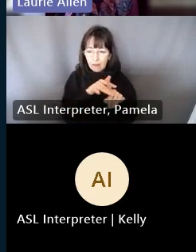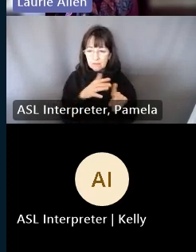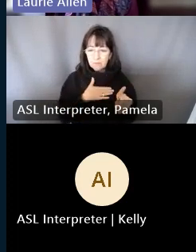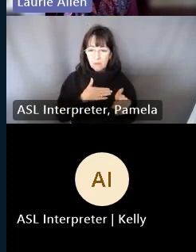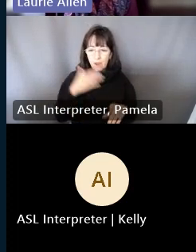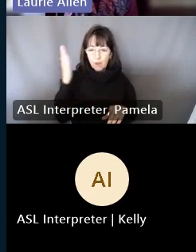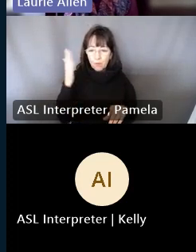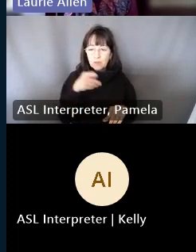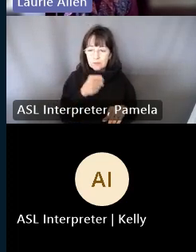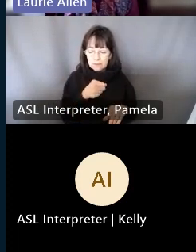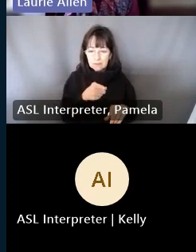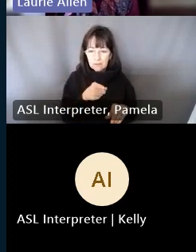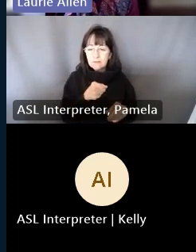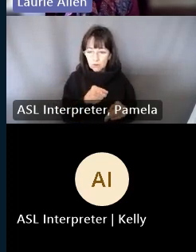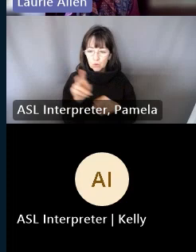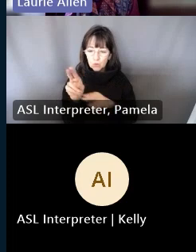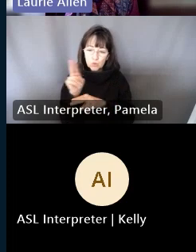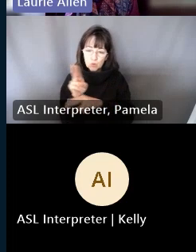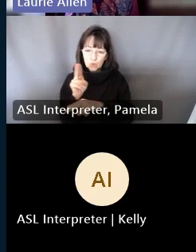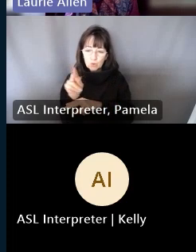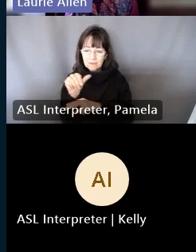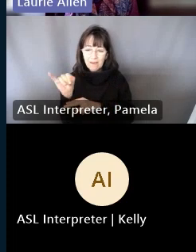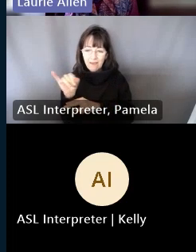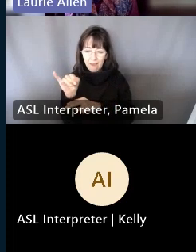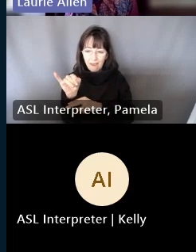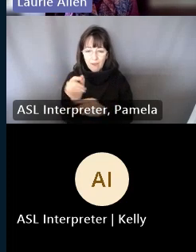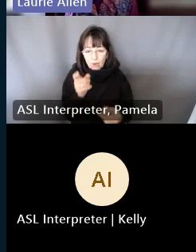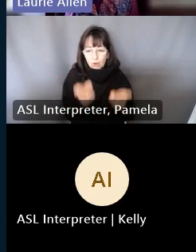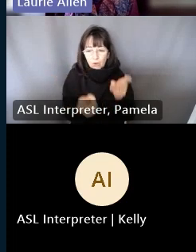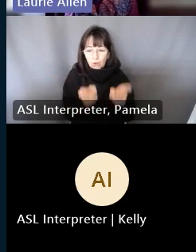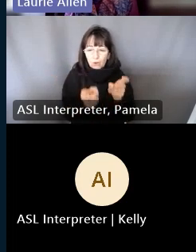leveraging AI to refine the design to align best with my content.